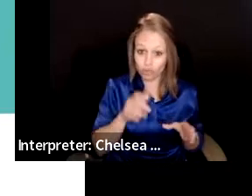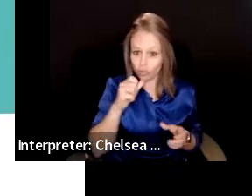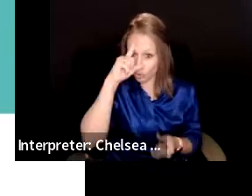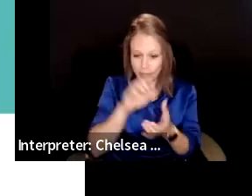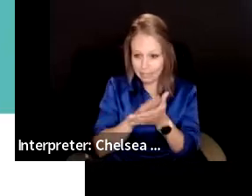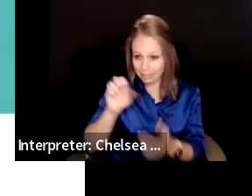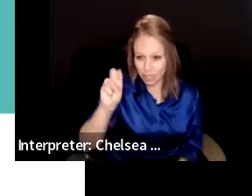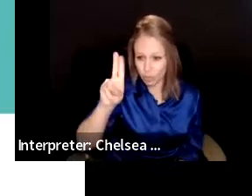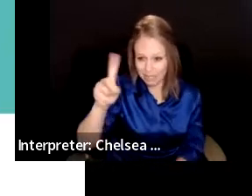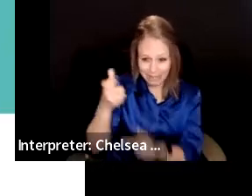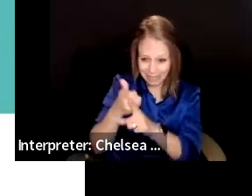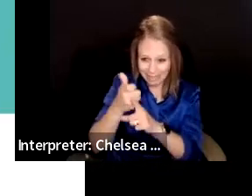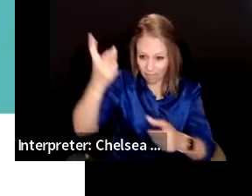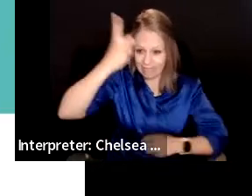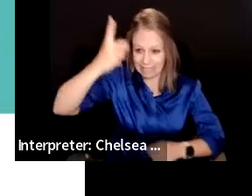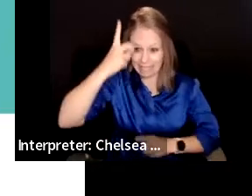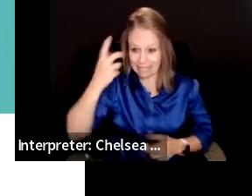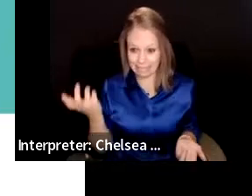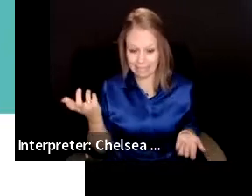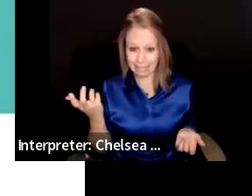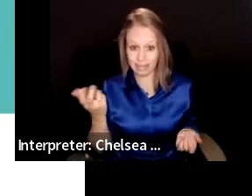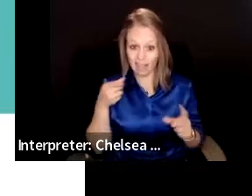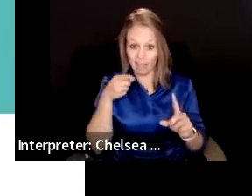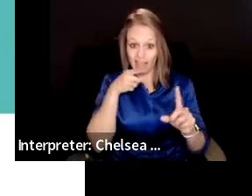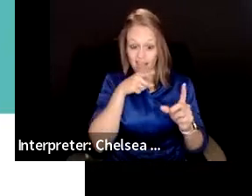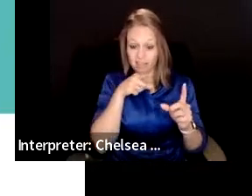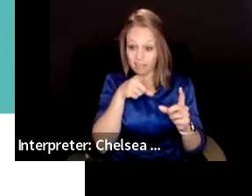don't believe that substance use disorder is a disease but the numbers here are something that are very clearly a concern